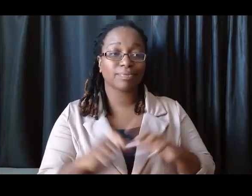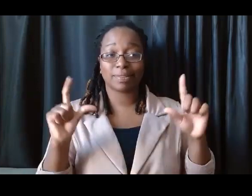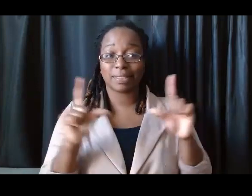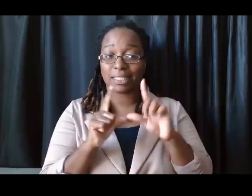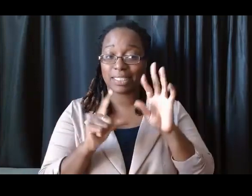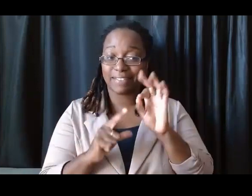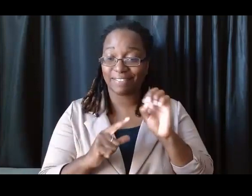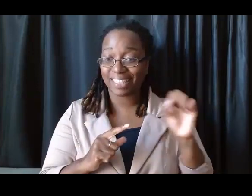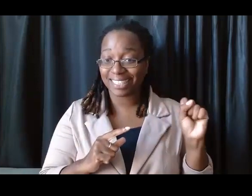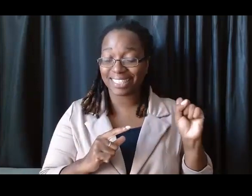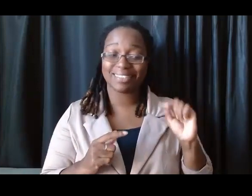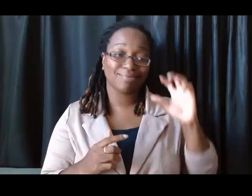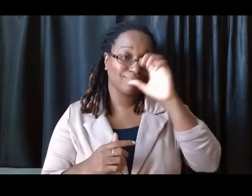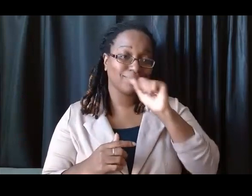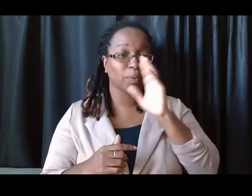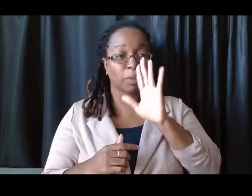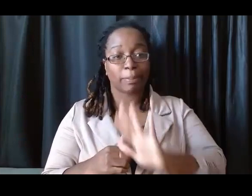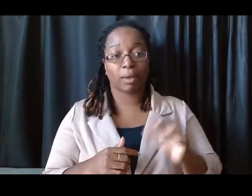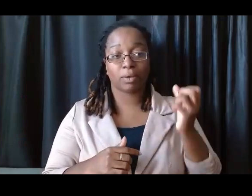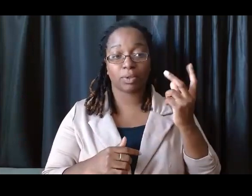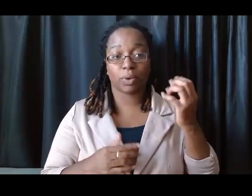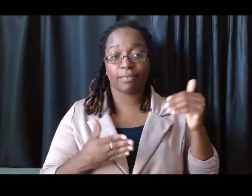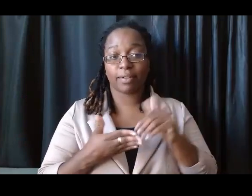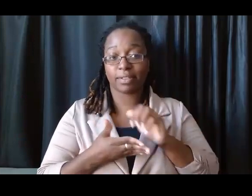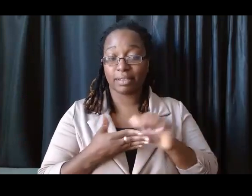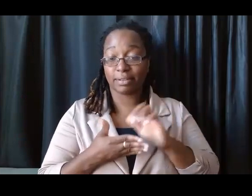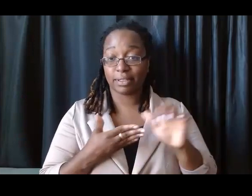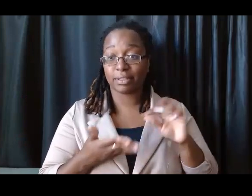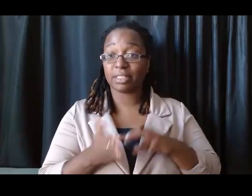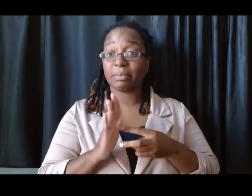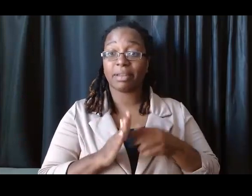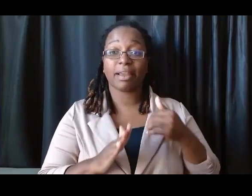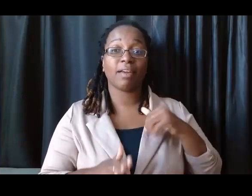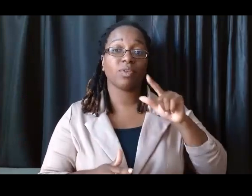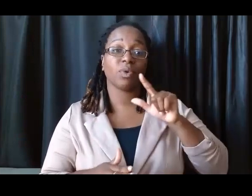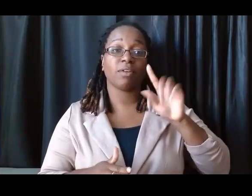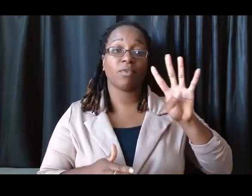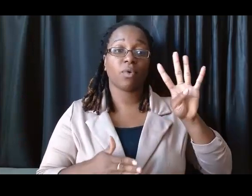She estimates all of that is going to be $12,000. That leaves $24,000 of net profit.